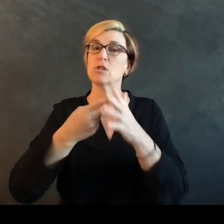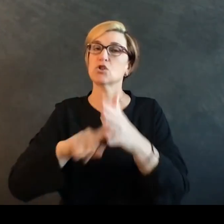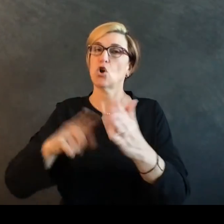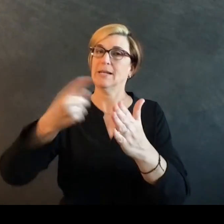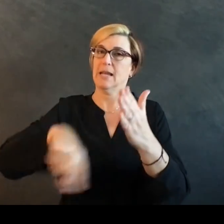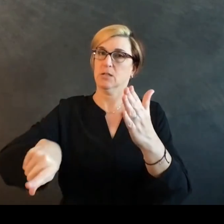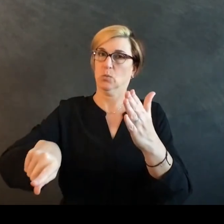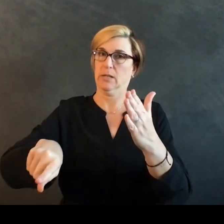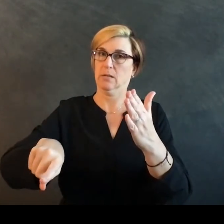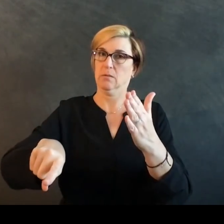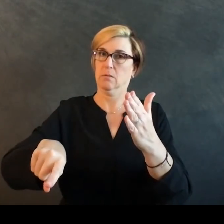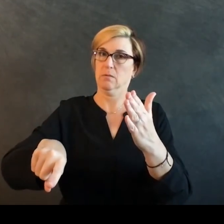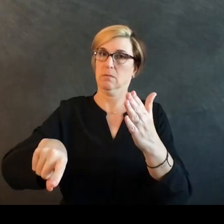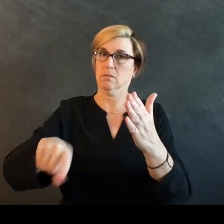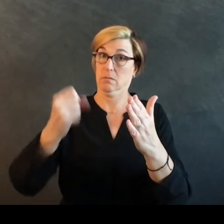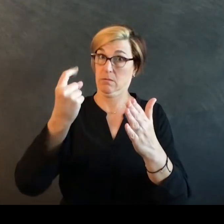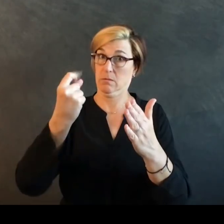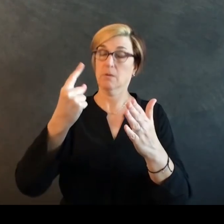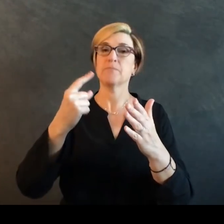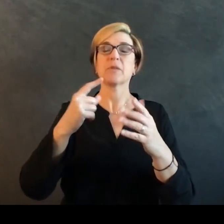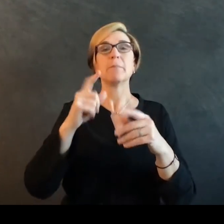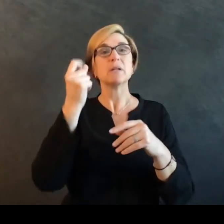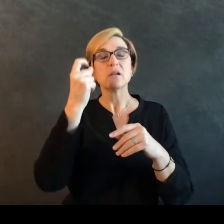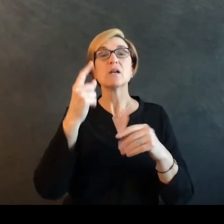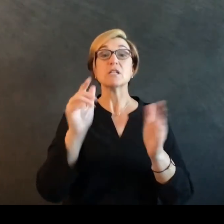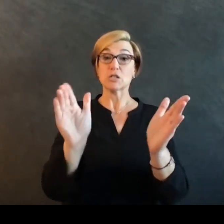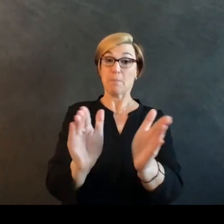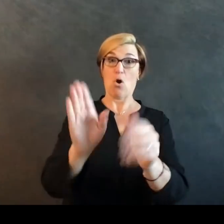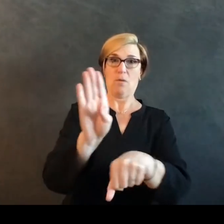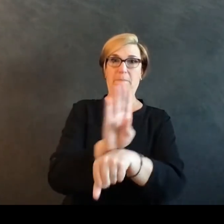is a very broad definition of small business so if you're an independent